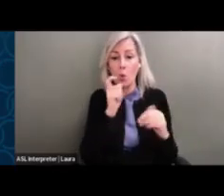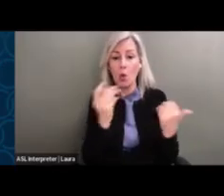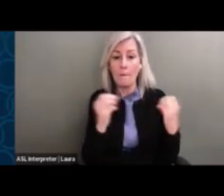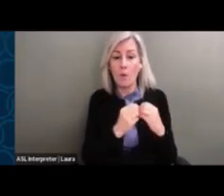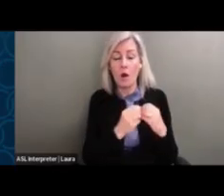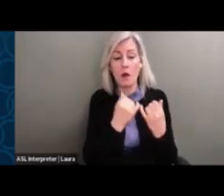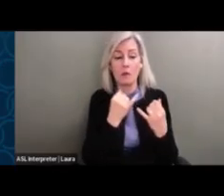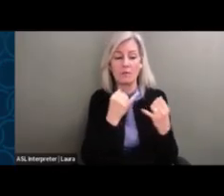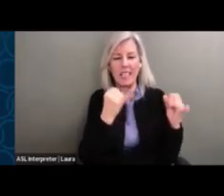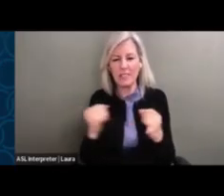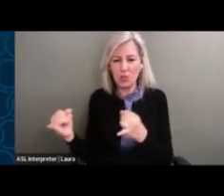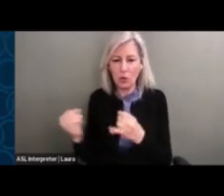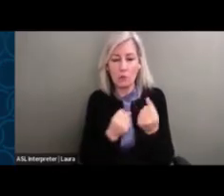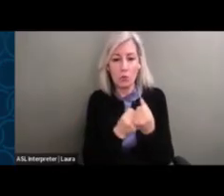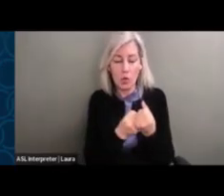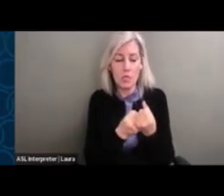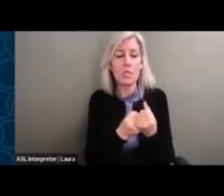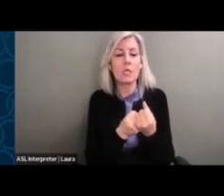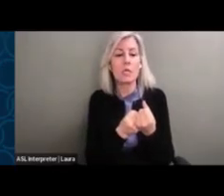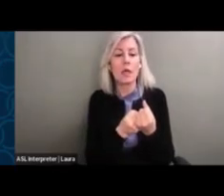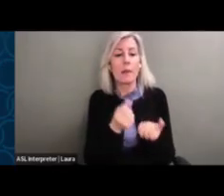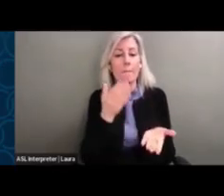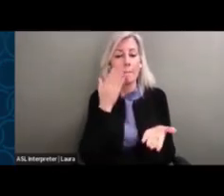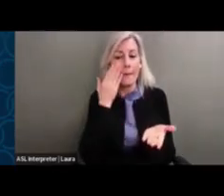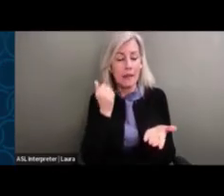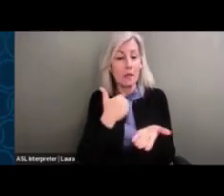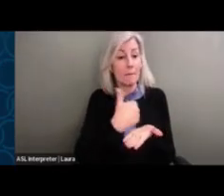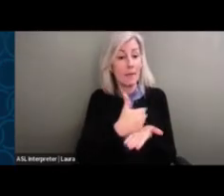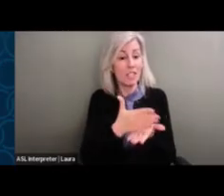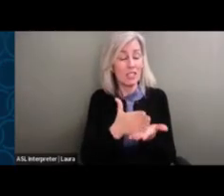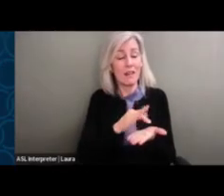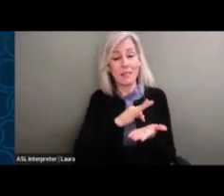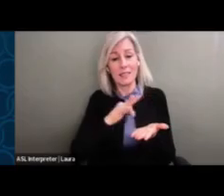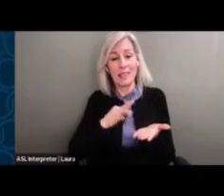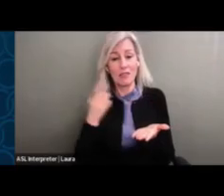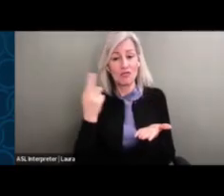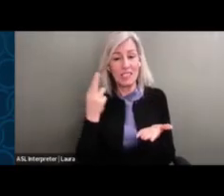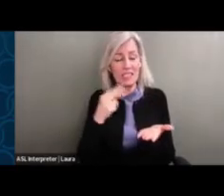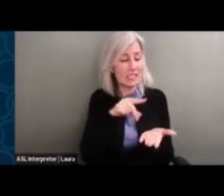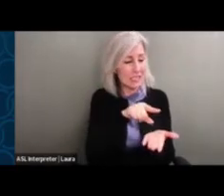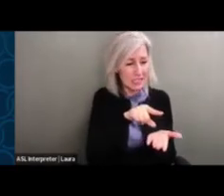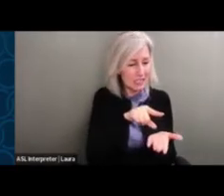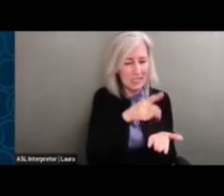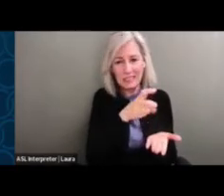we might see policies for people who are on more individualized supports